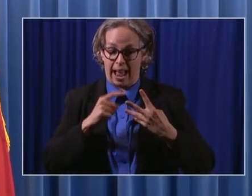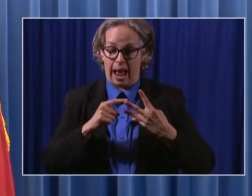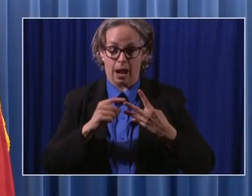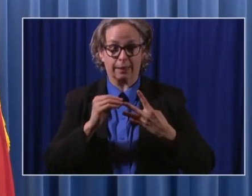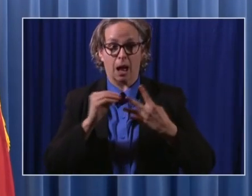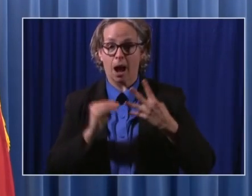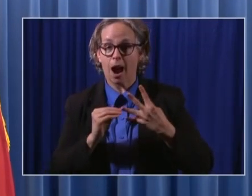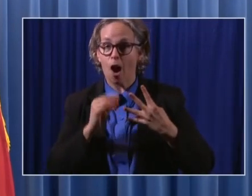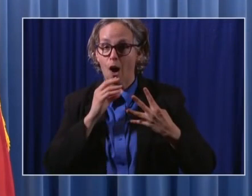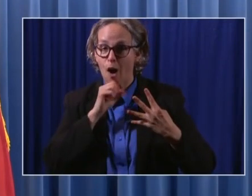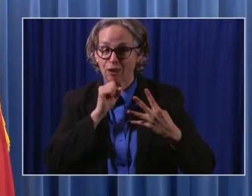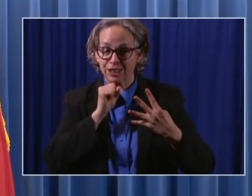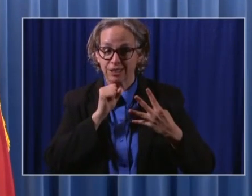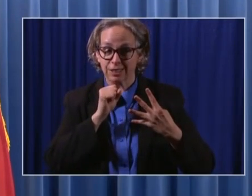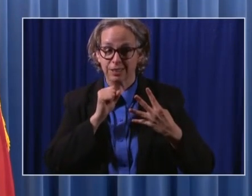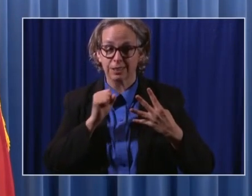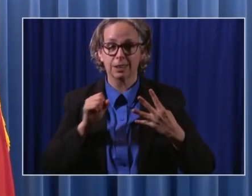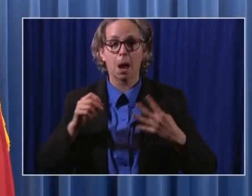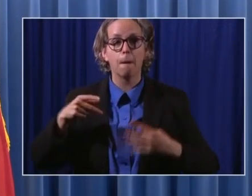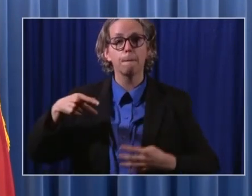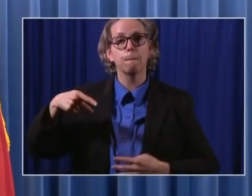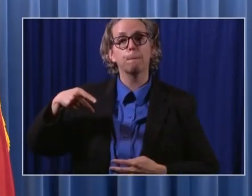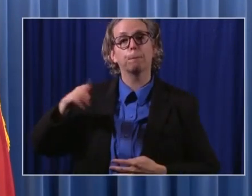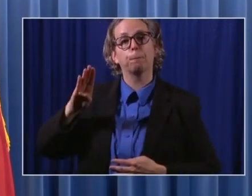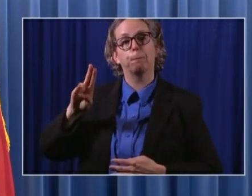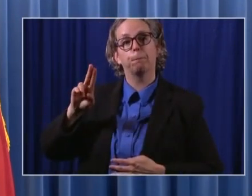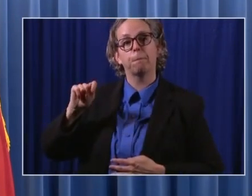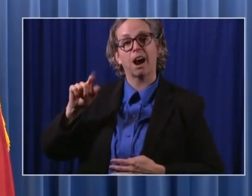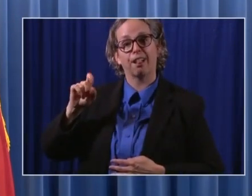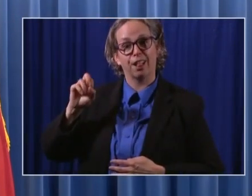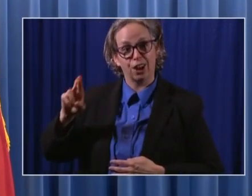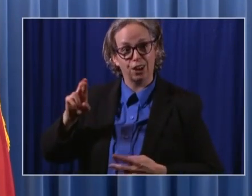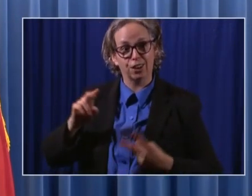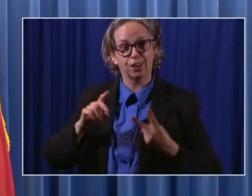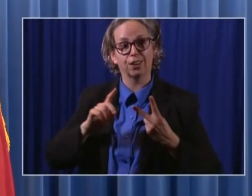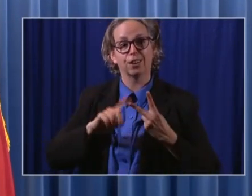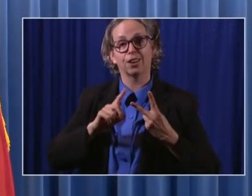HOW FAST IT IS MOVING. THESE COUNTIES THAT CHANGE TO ORANGE.